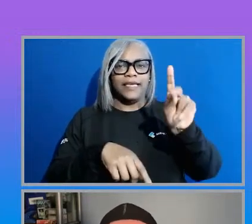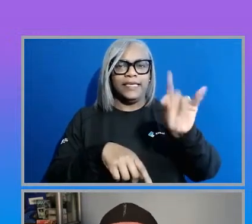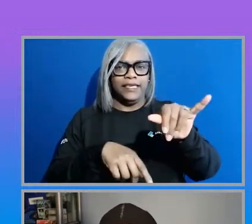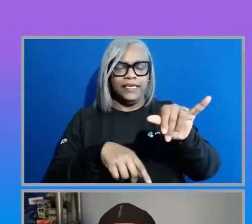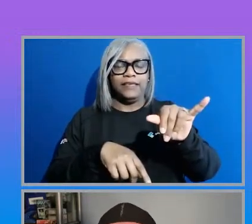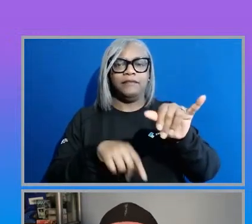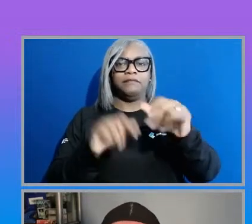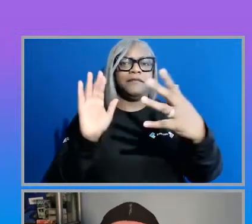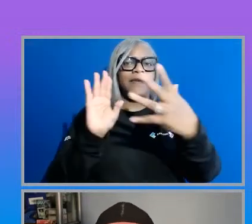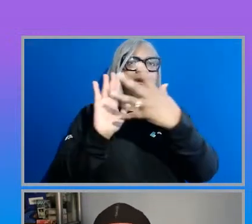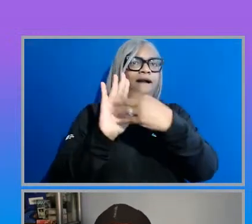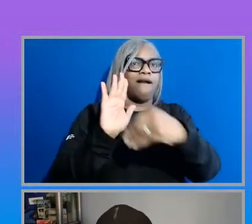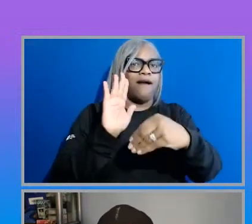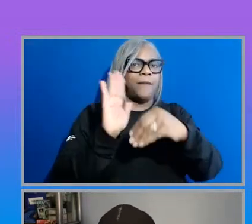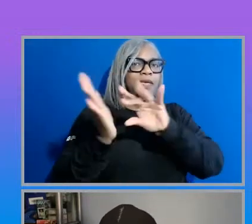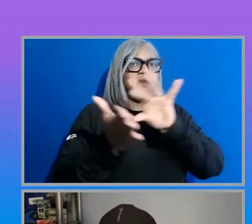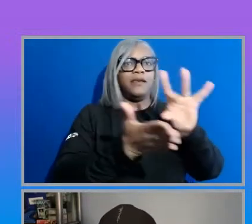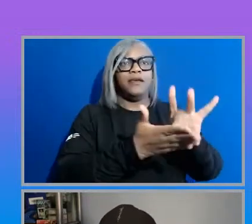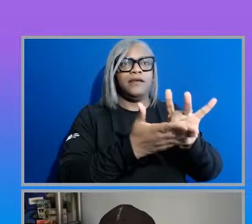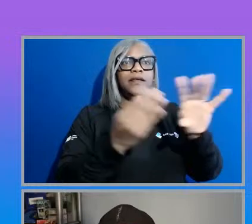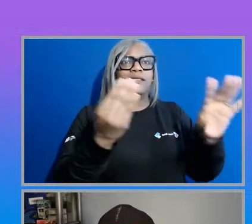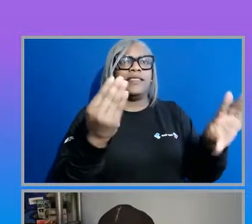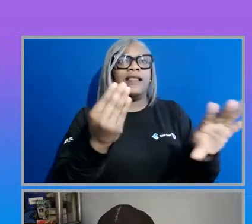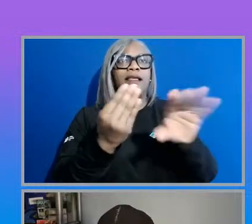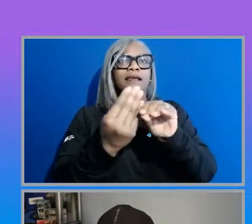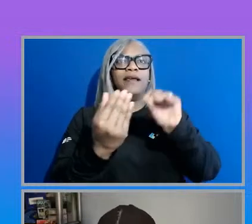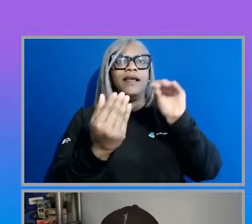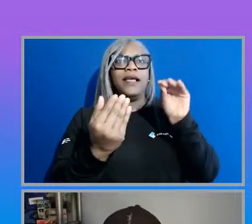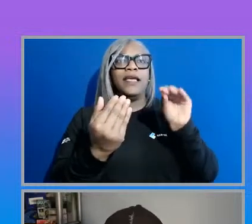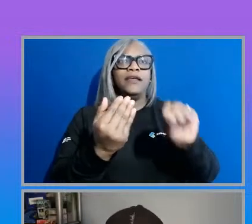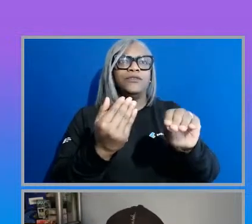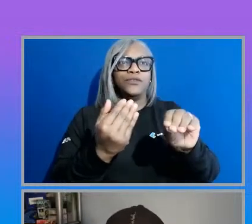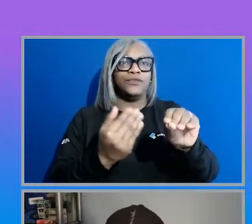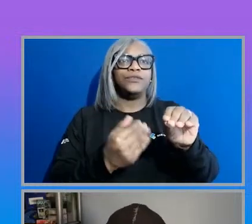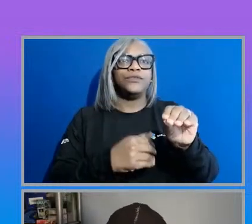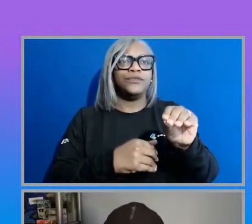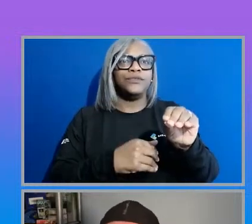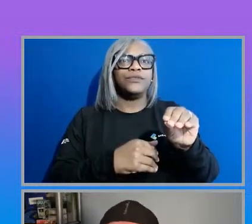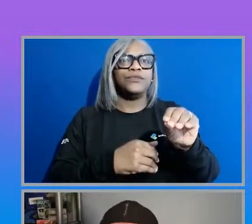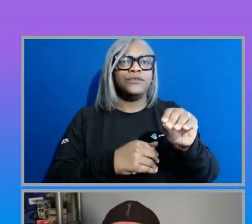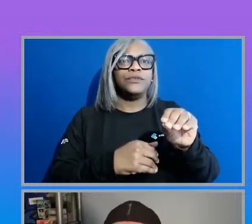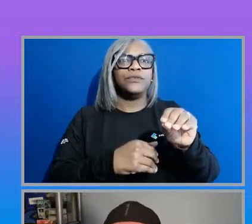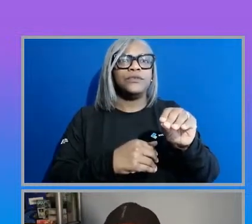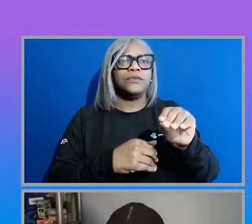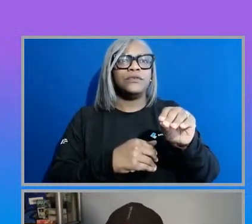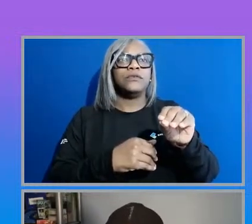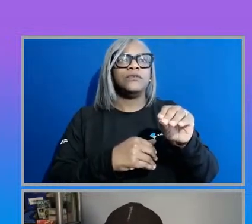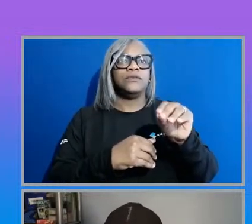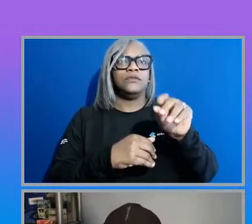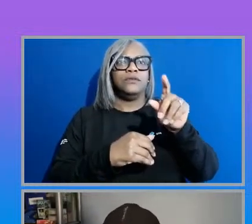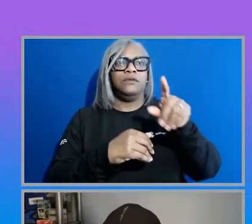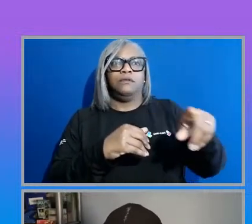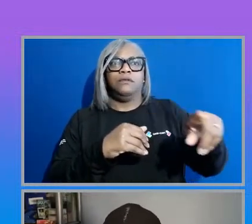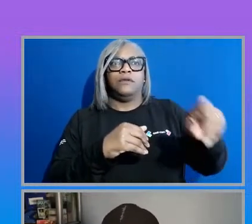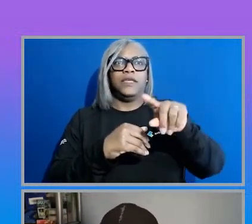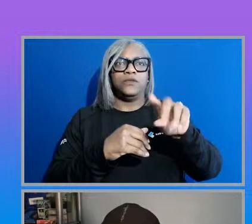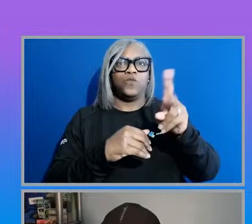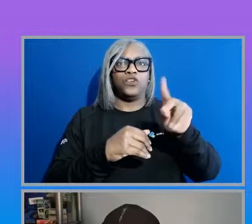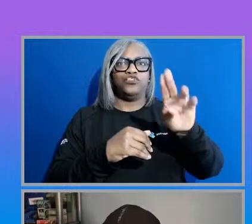to tell me how to integrate watcher, which is a component of this product, and it integrates